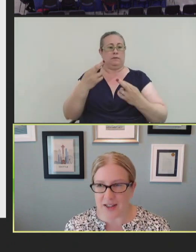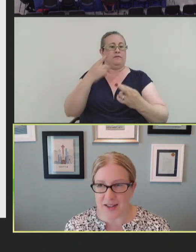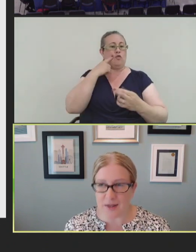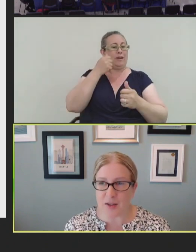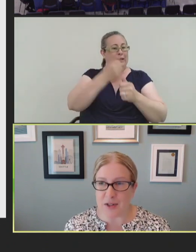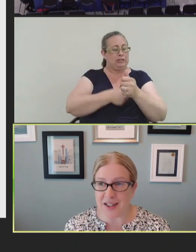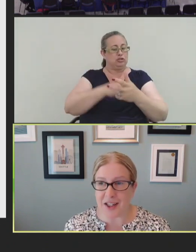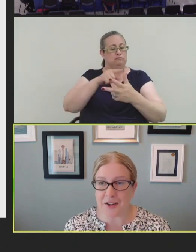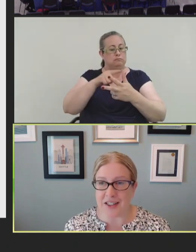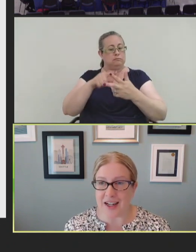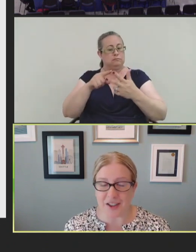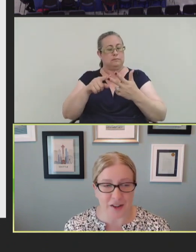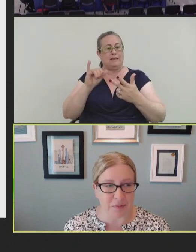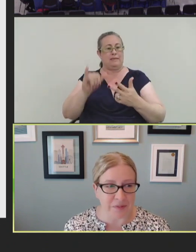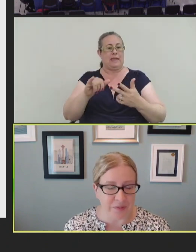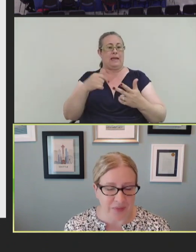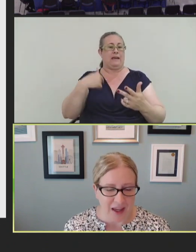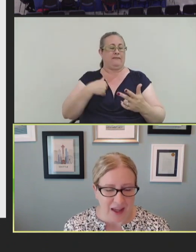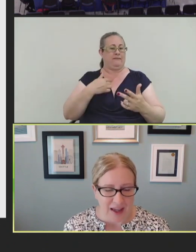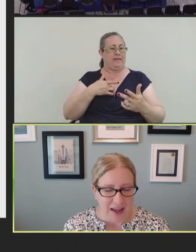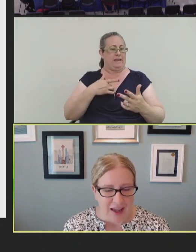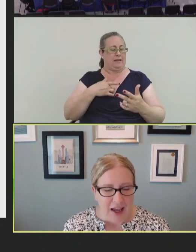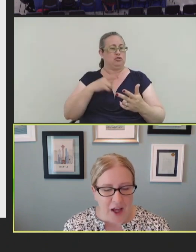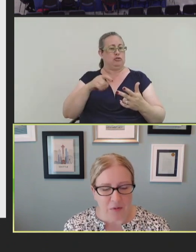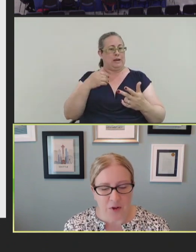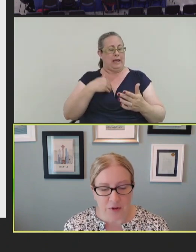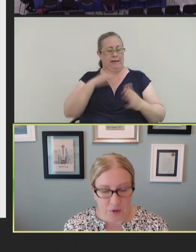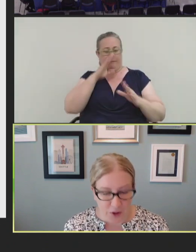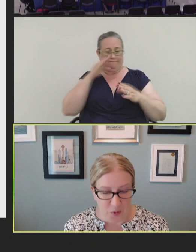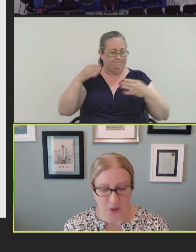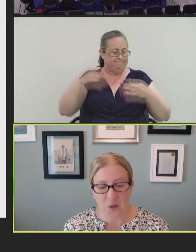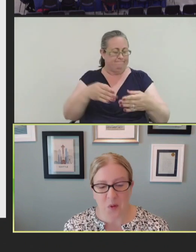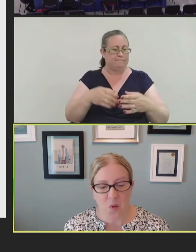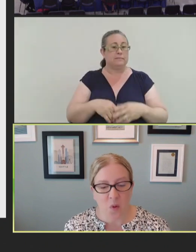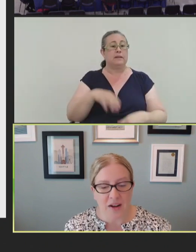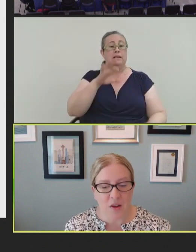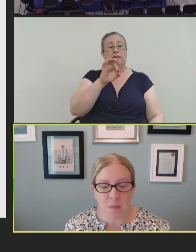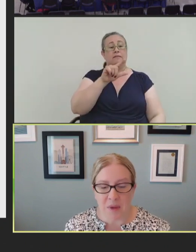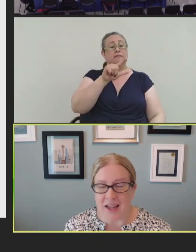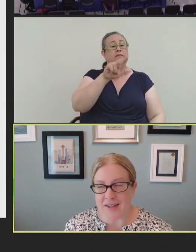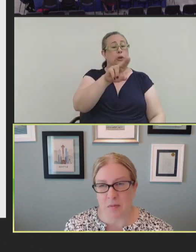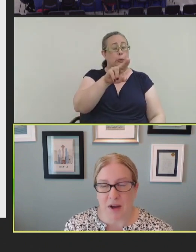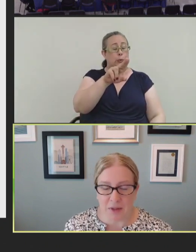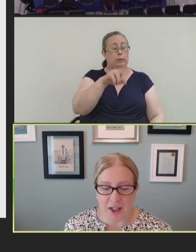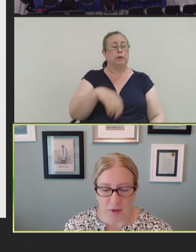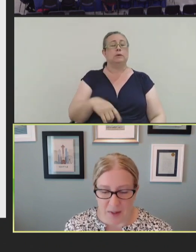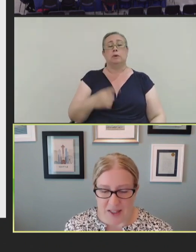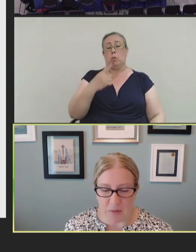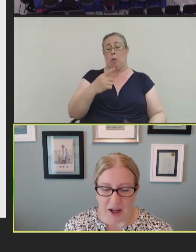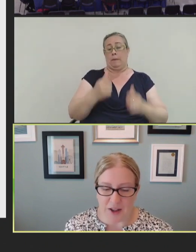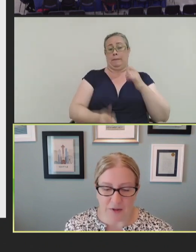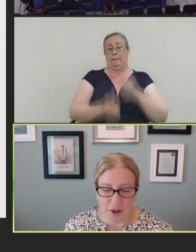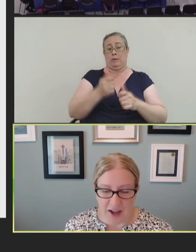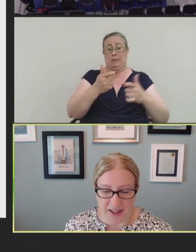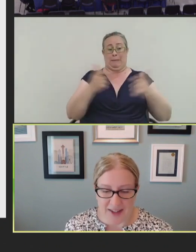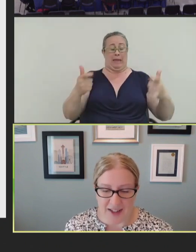deserves particular attention. For the flu, one of the biggest public gripes about the flu vaccine